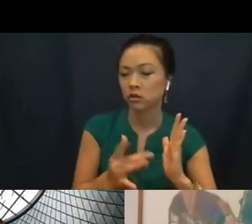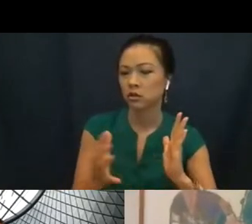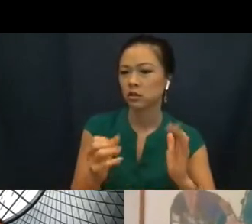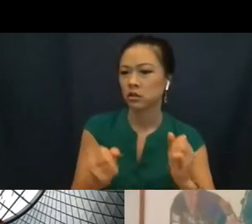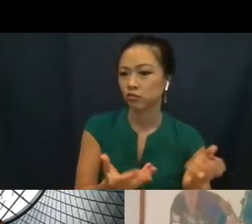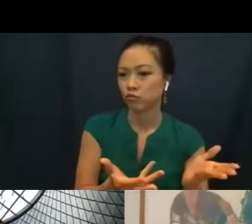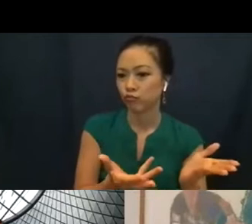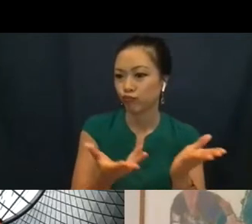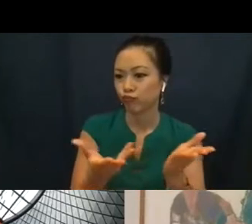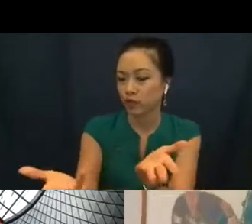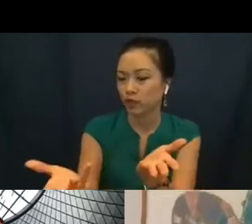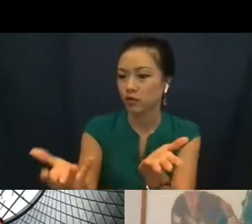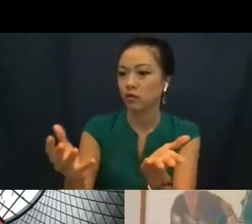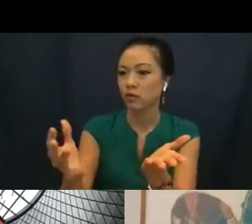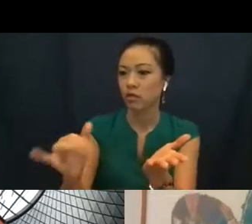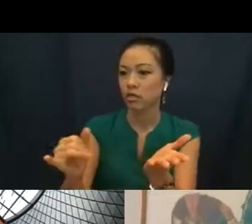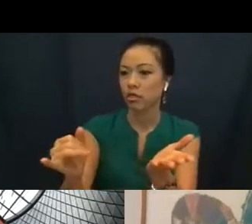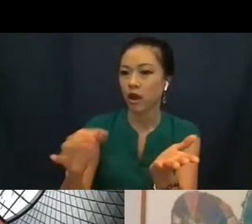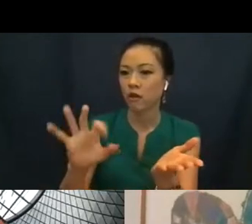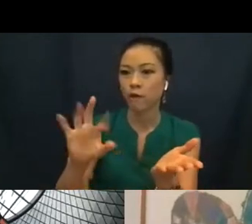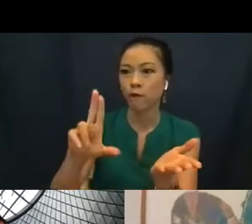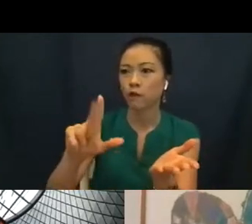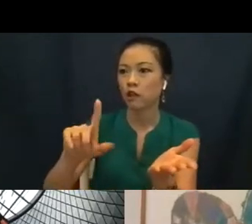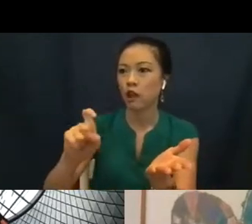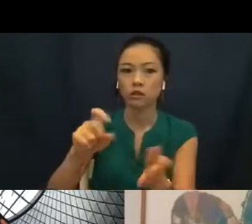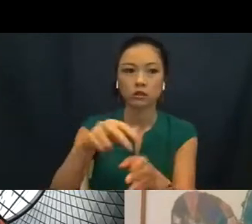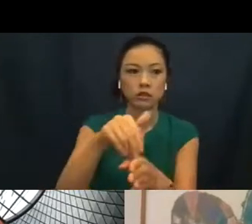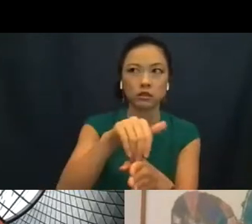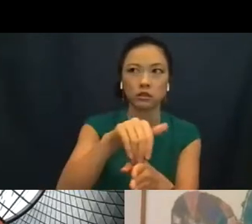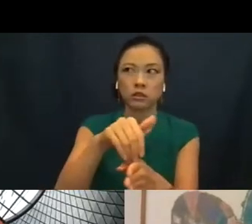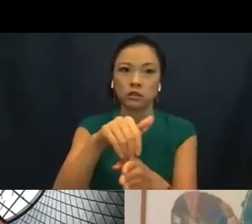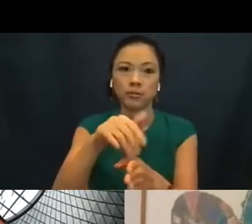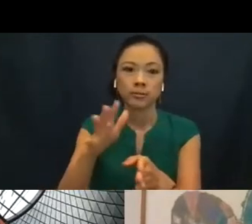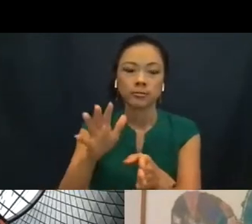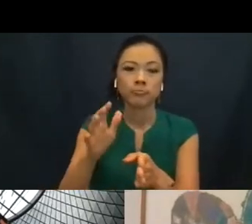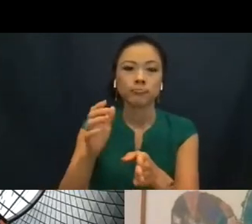rendering some of these boundaries somewhat porus, so we're talking about a complex field, kinds of a